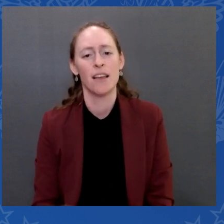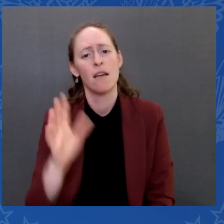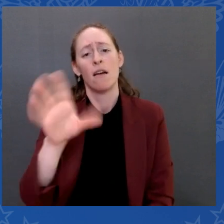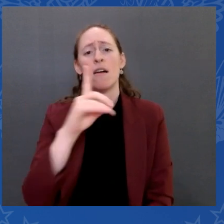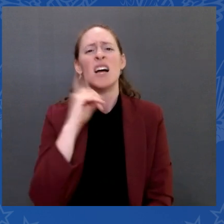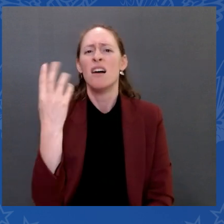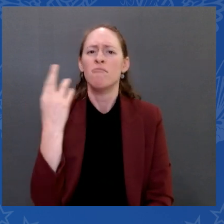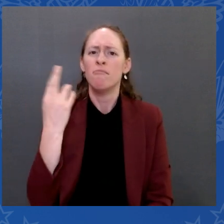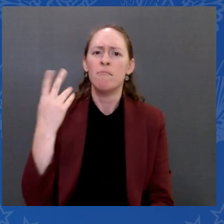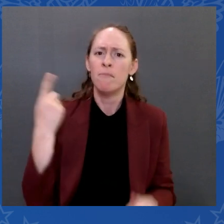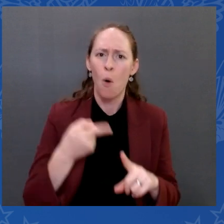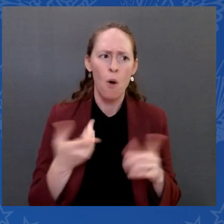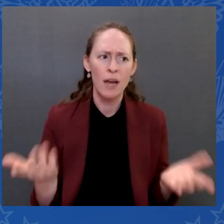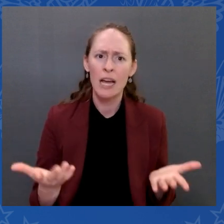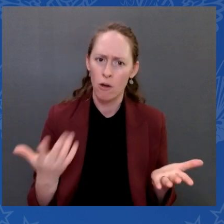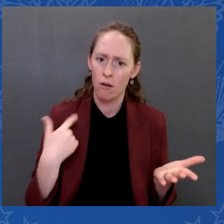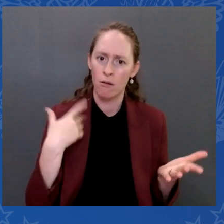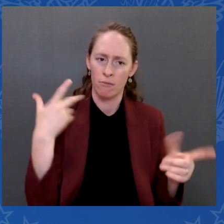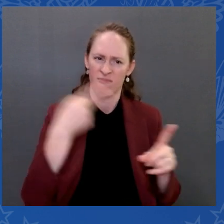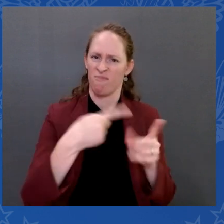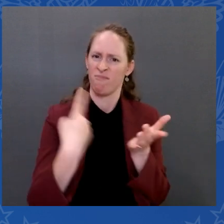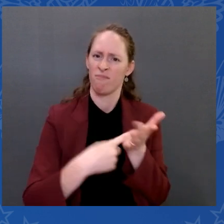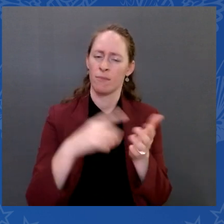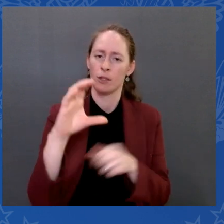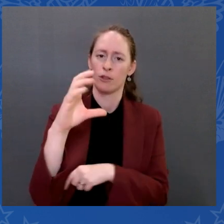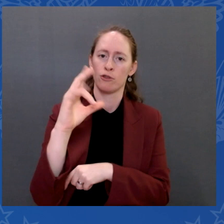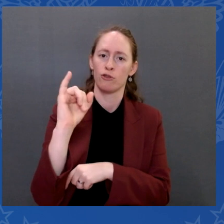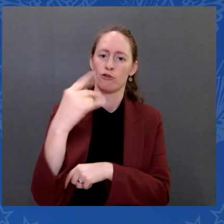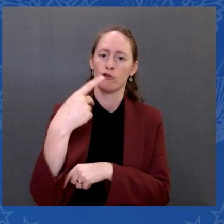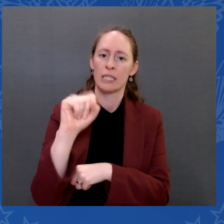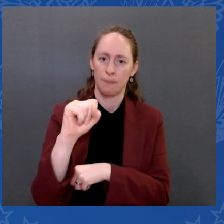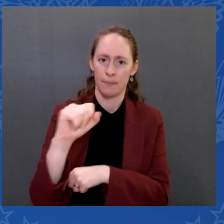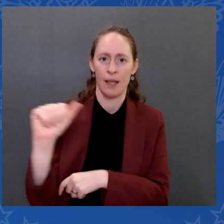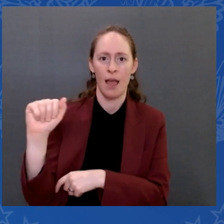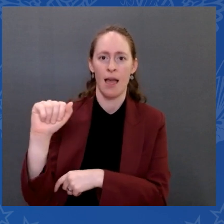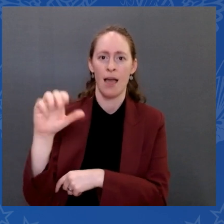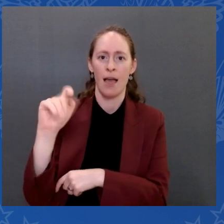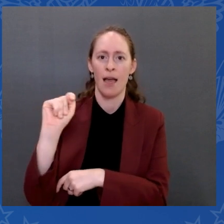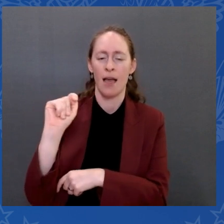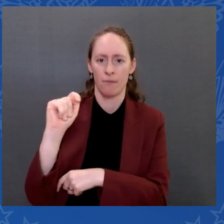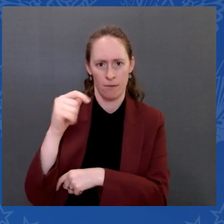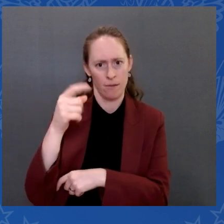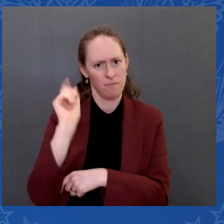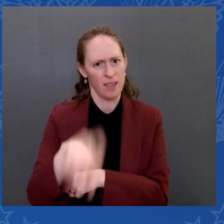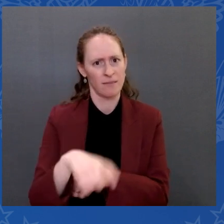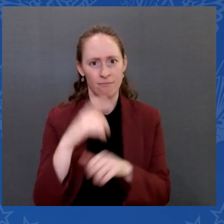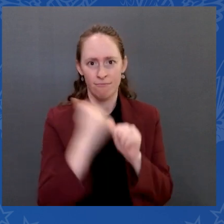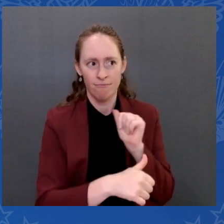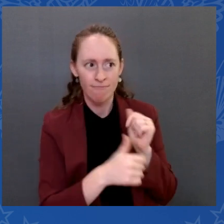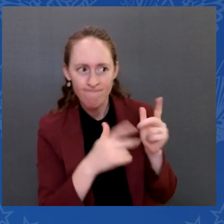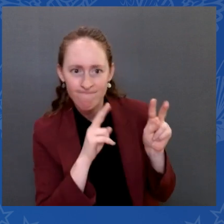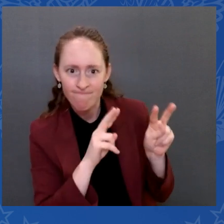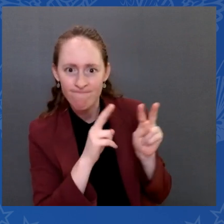Later today, the Senate is going to hold a key vote to advance this critical legislation, God willing, and I'm glad we have an opportunity to hear